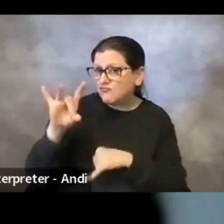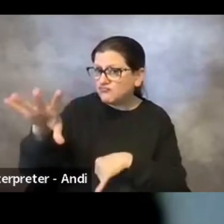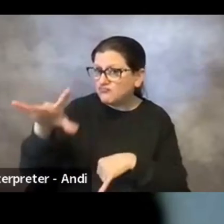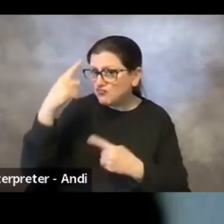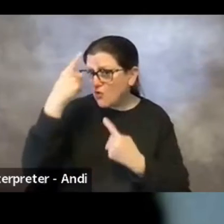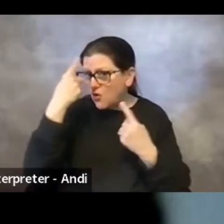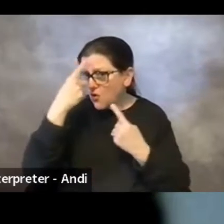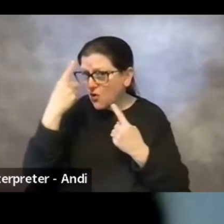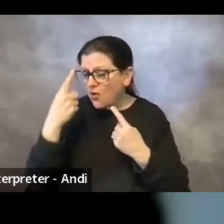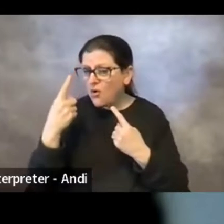then I can wrap things up